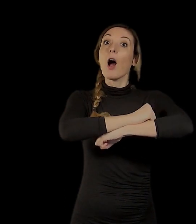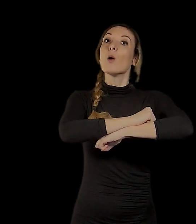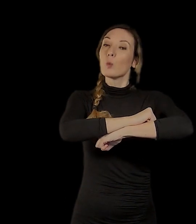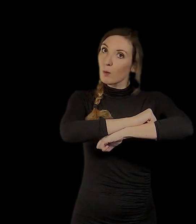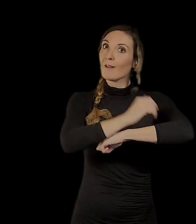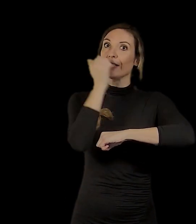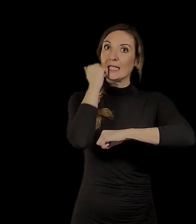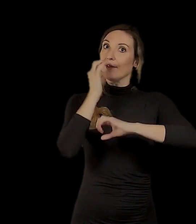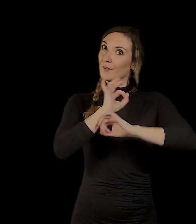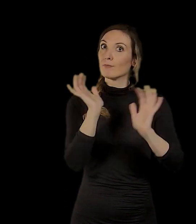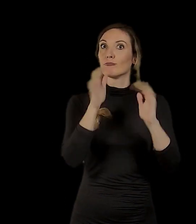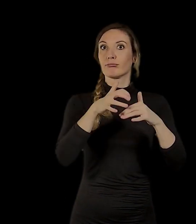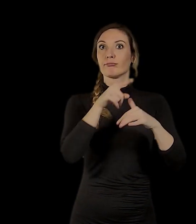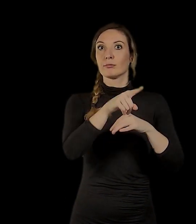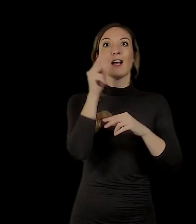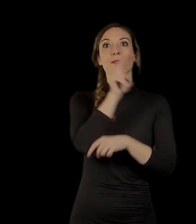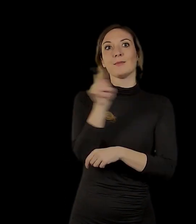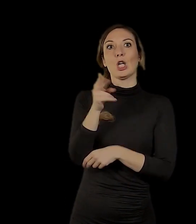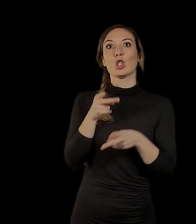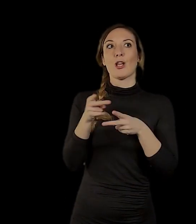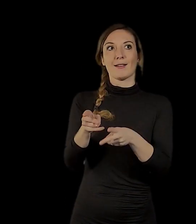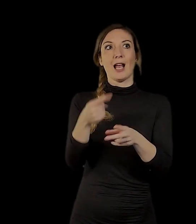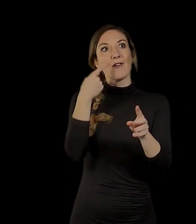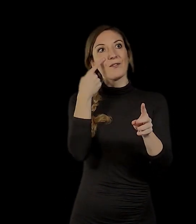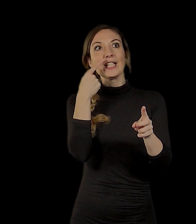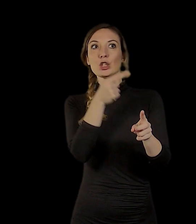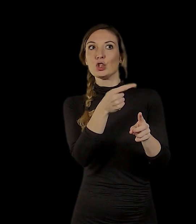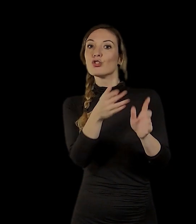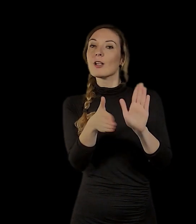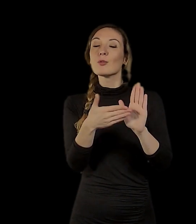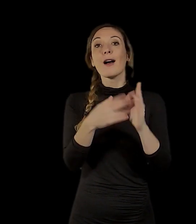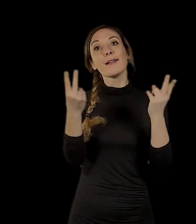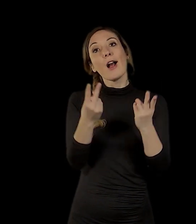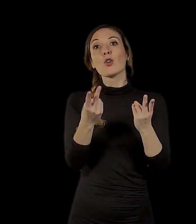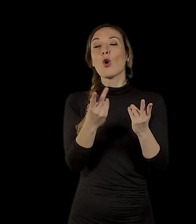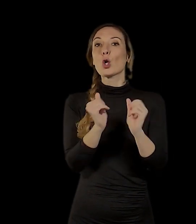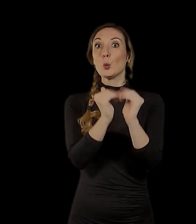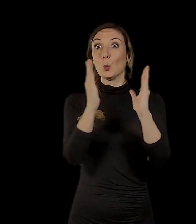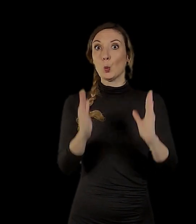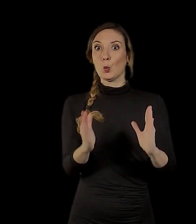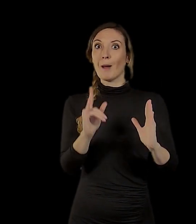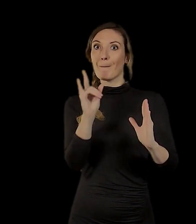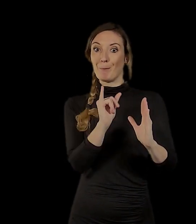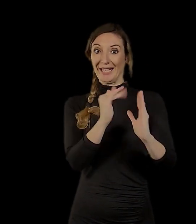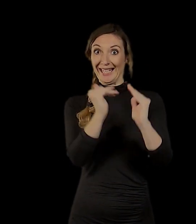These are also some things that we repeat quite often, we don't repeat. We repeat that we see it abroad.